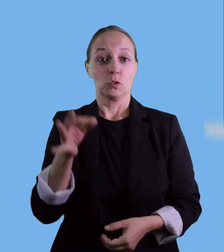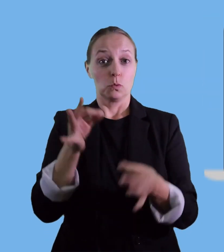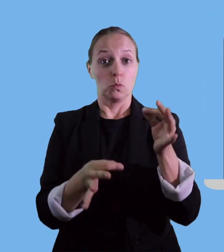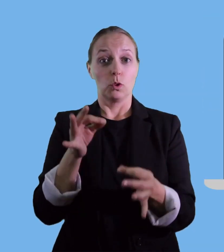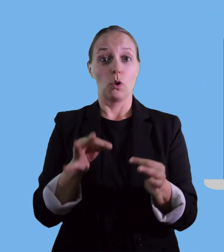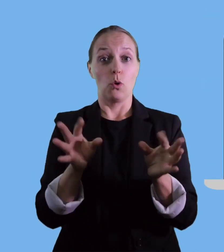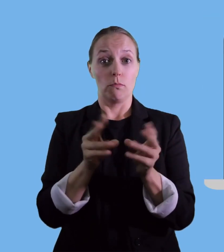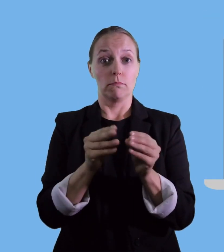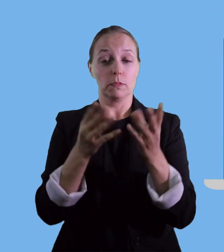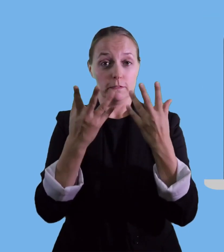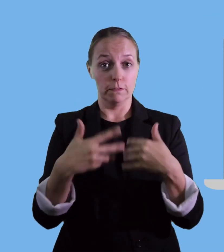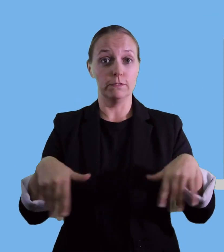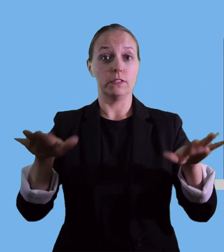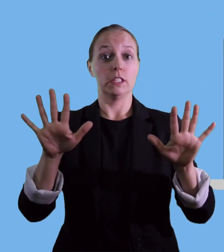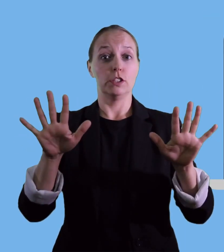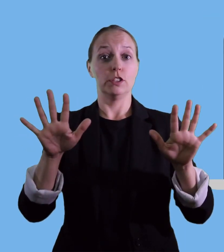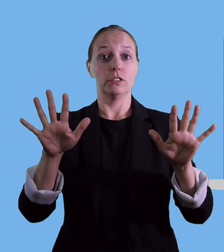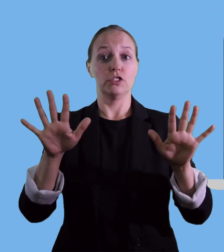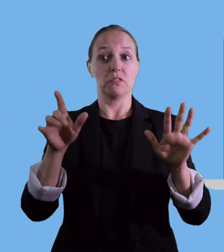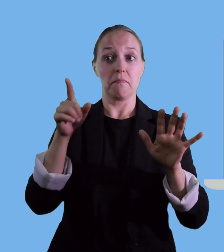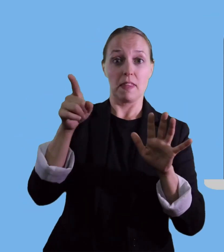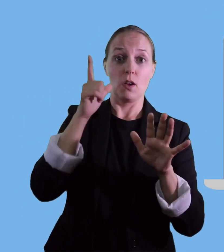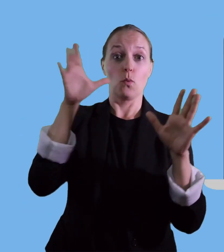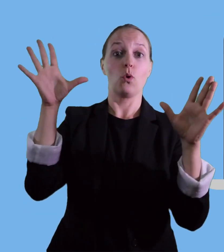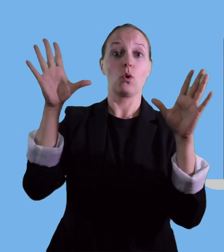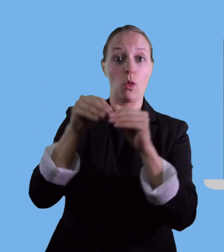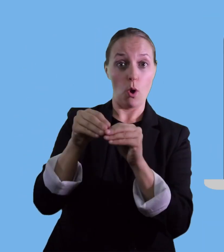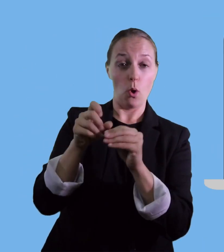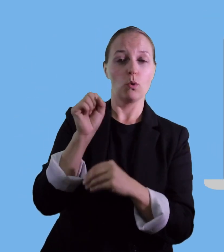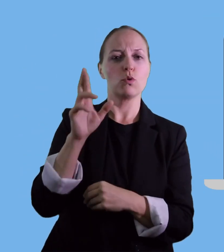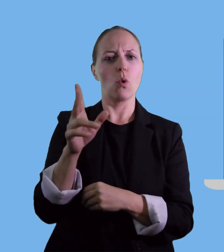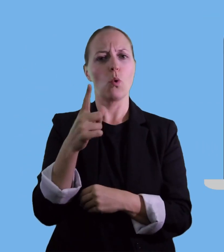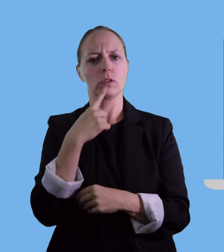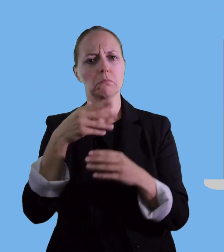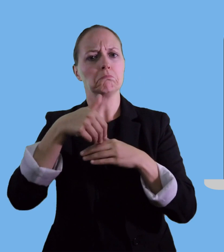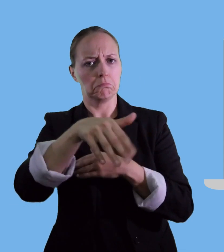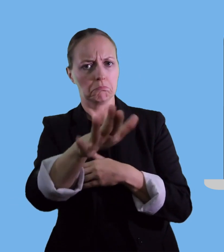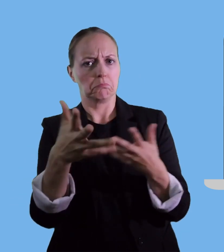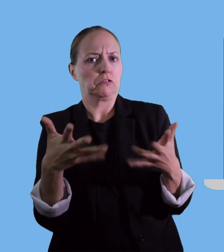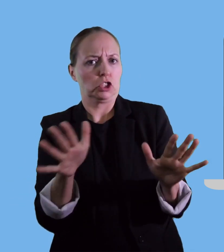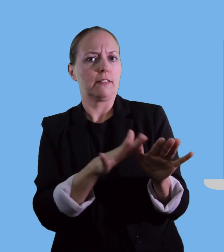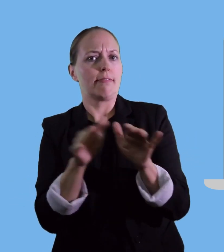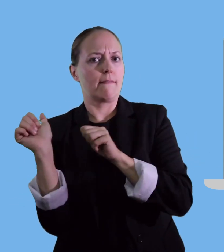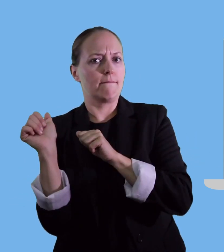At the end of your court hearing, the court may end the meeting or will tell you that you can leave.